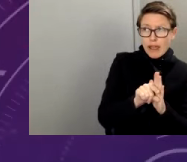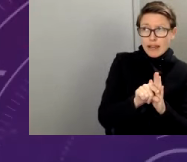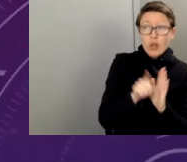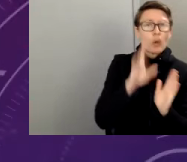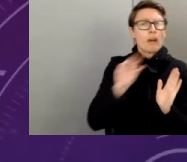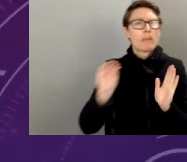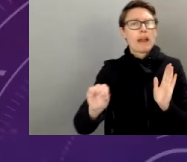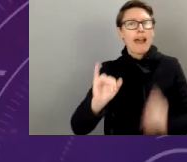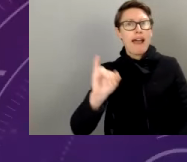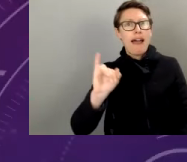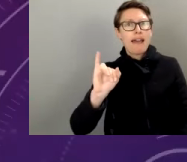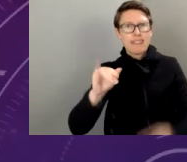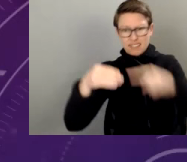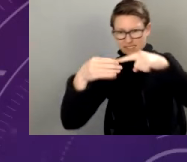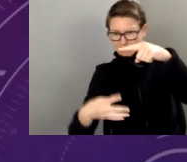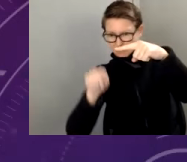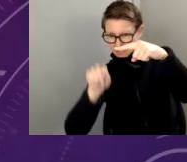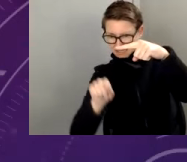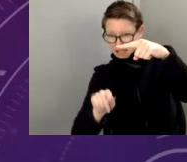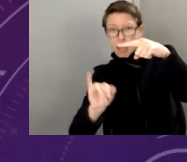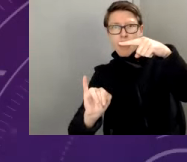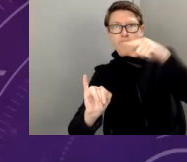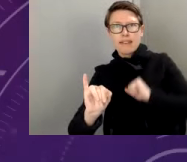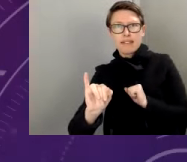in the dropdown, you have to include an expiration date.